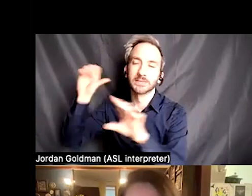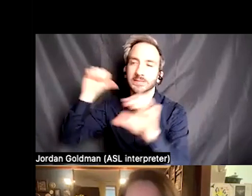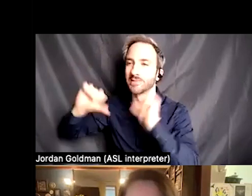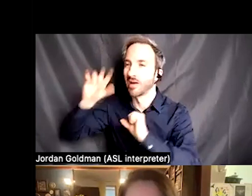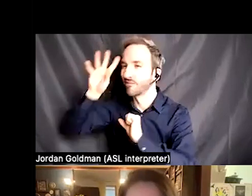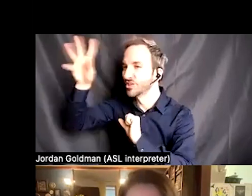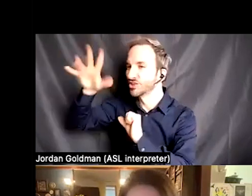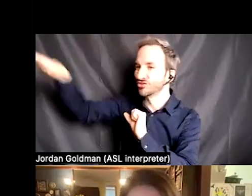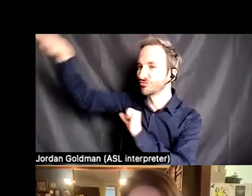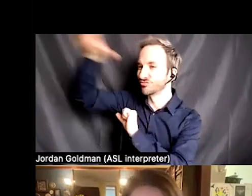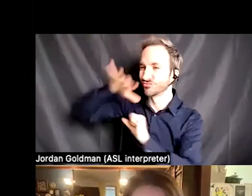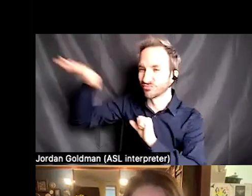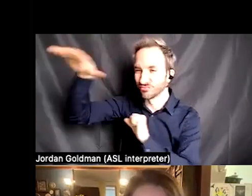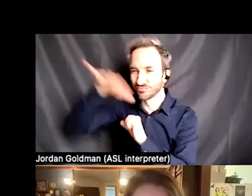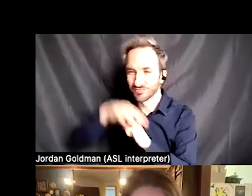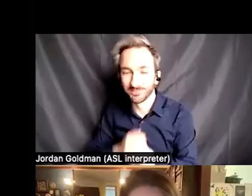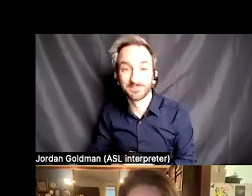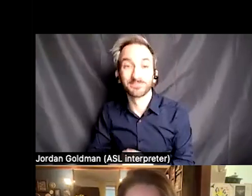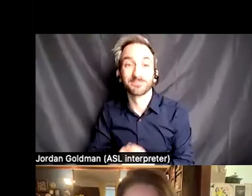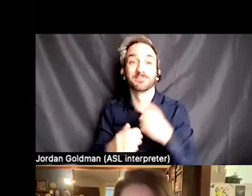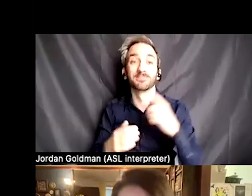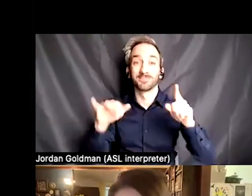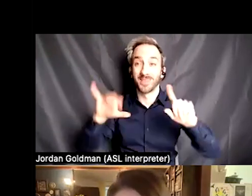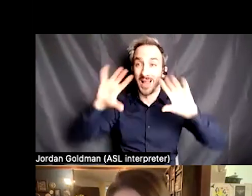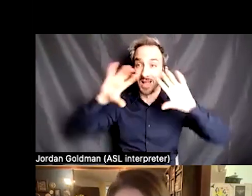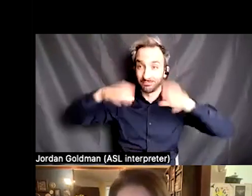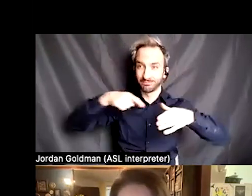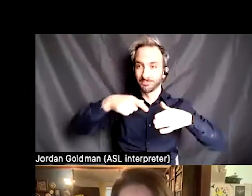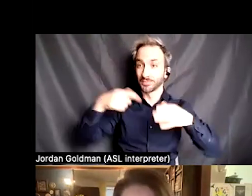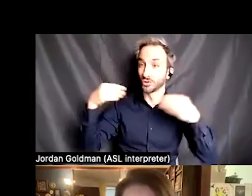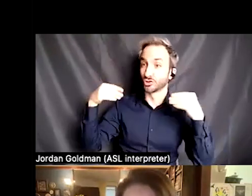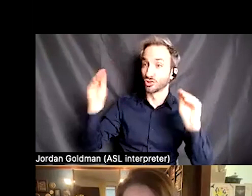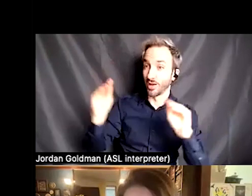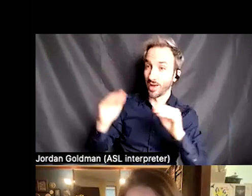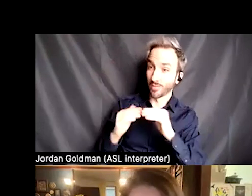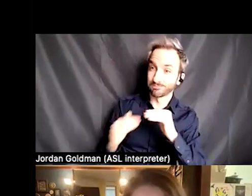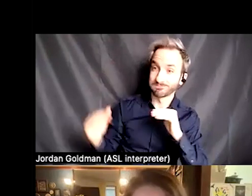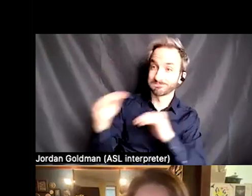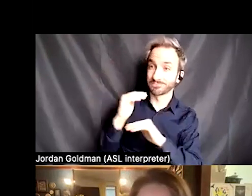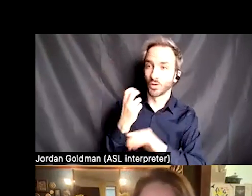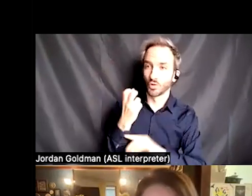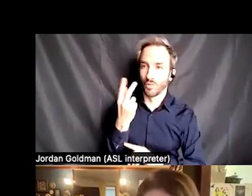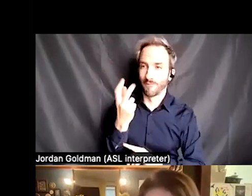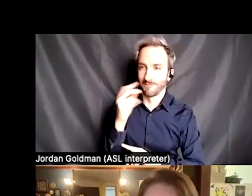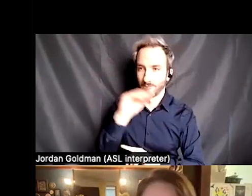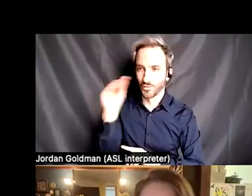Our group of scarce subjects for adults were up 12% in 2022 overall across the group, but